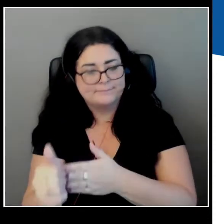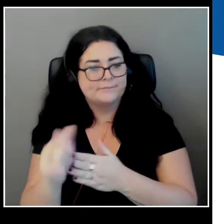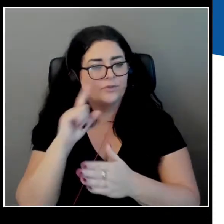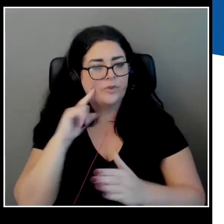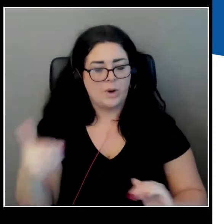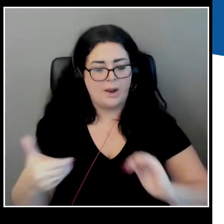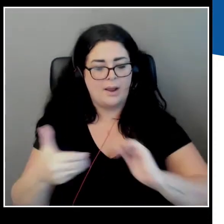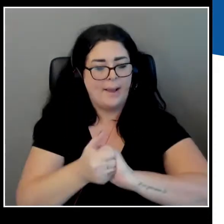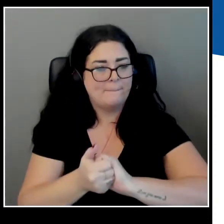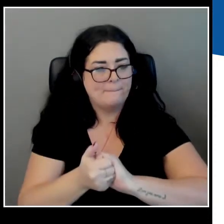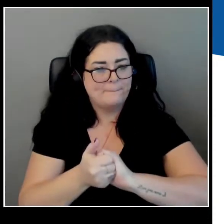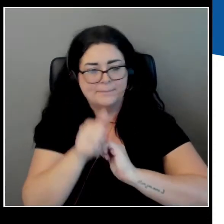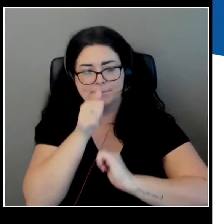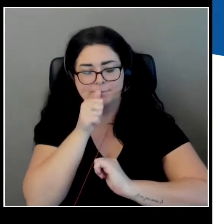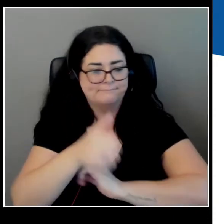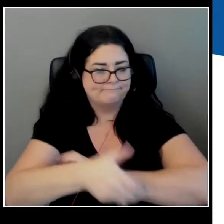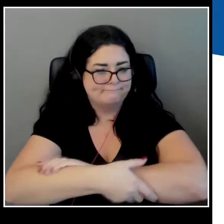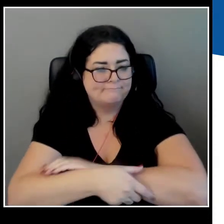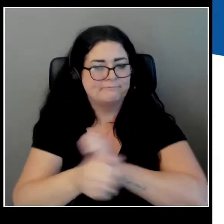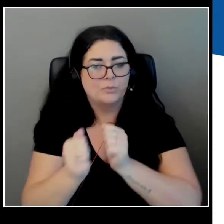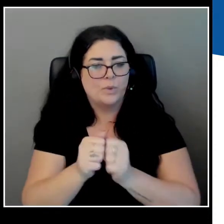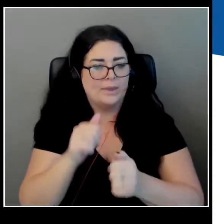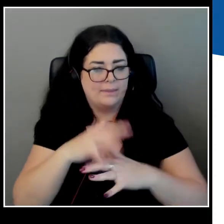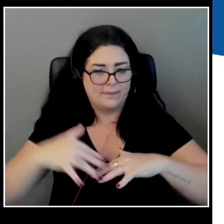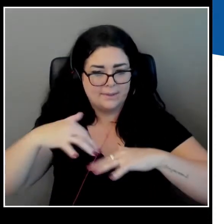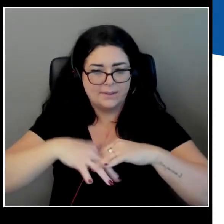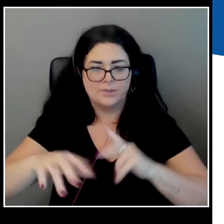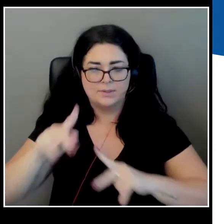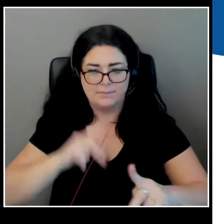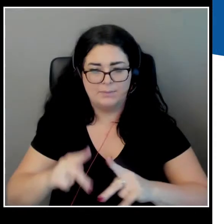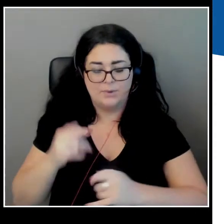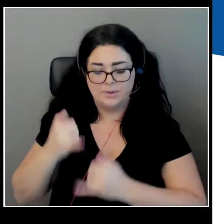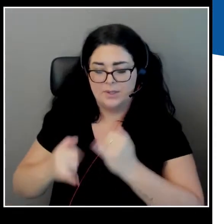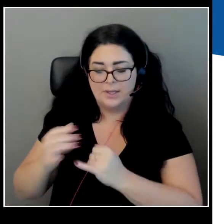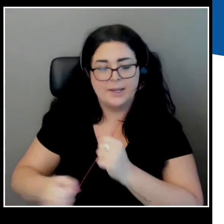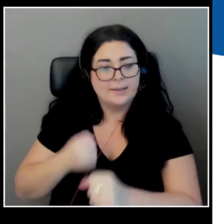Over the past year, we continued to educate our employees on the heritage,